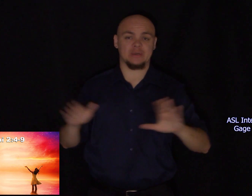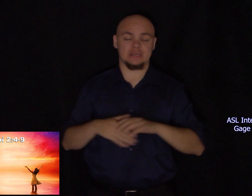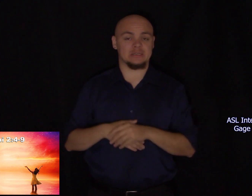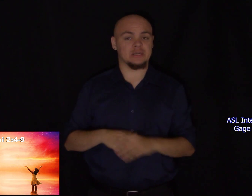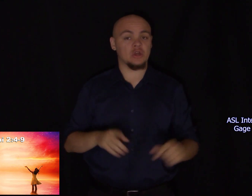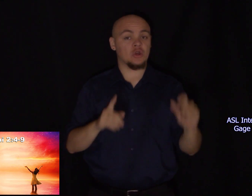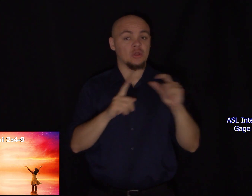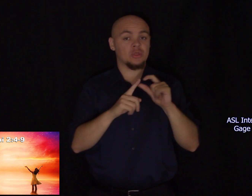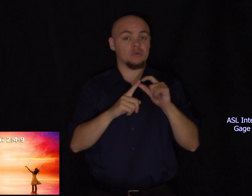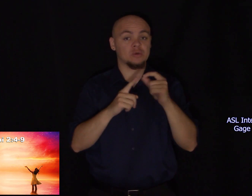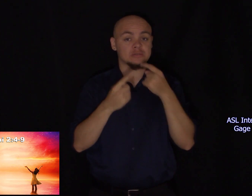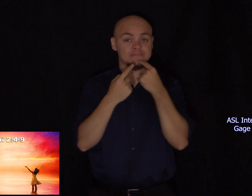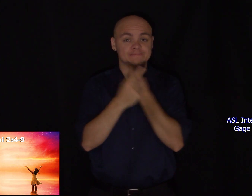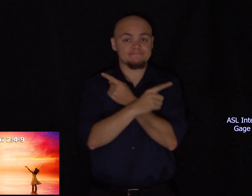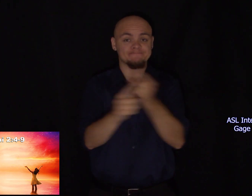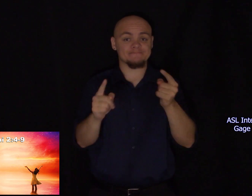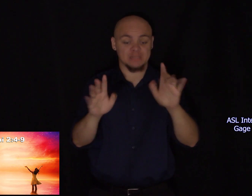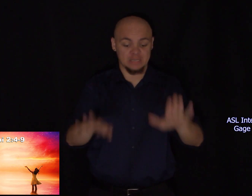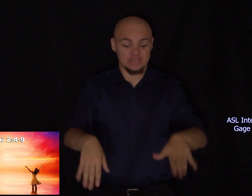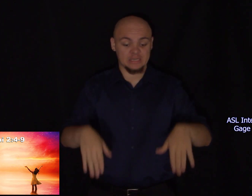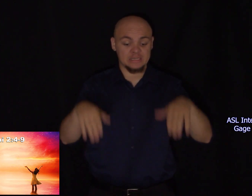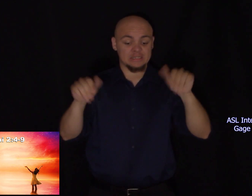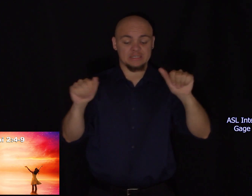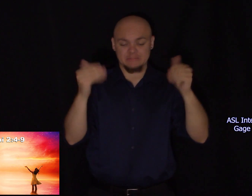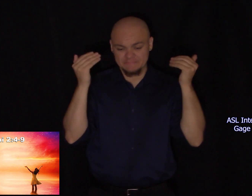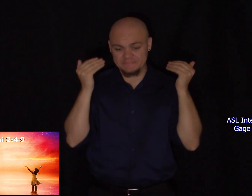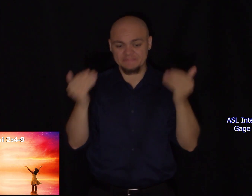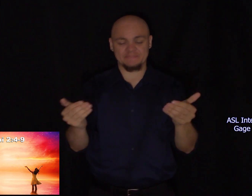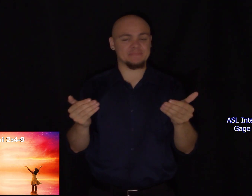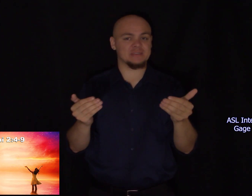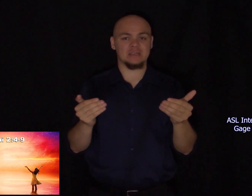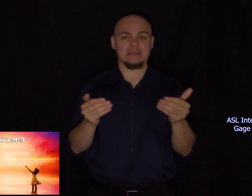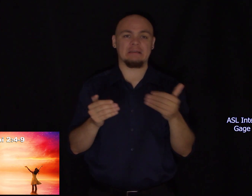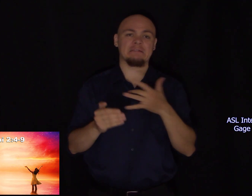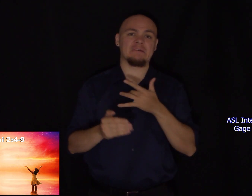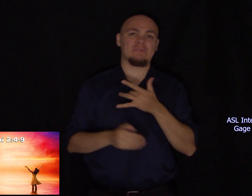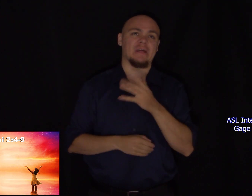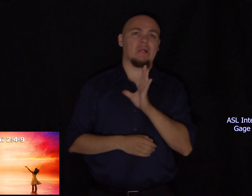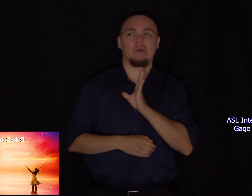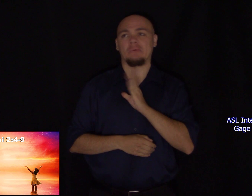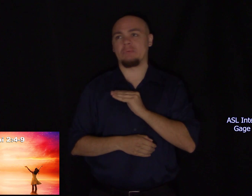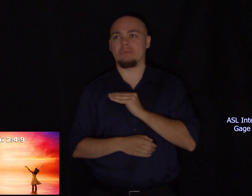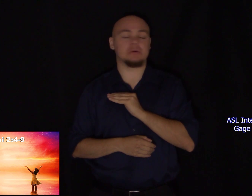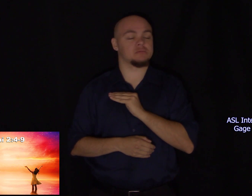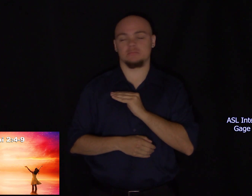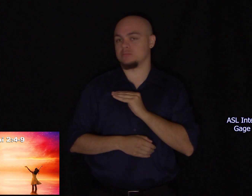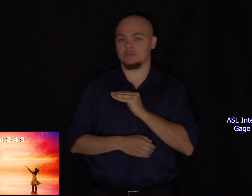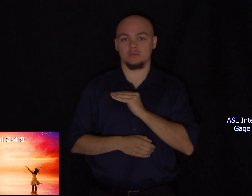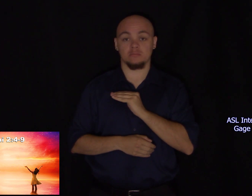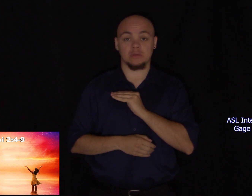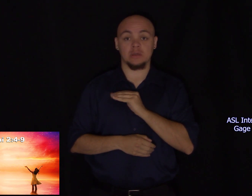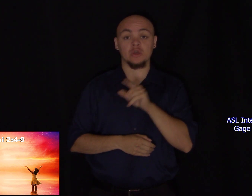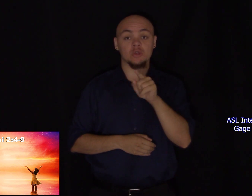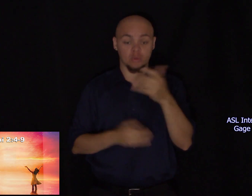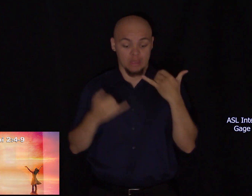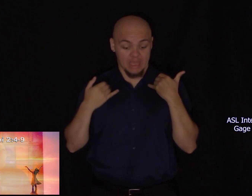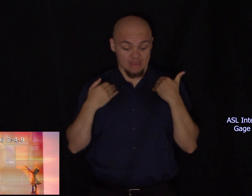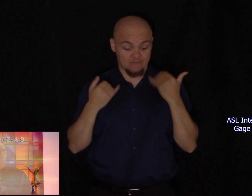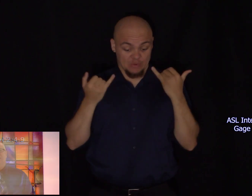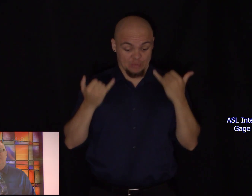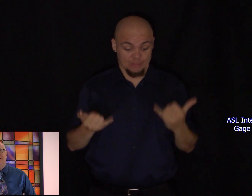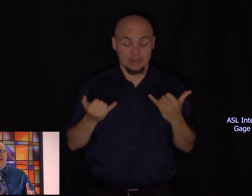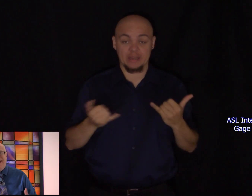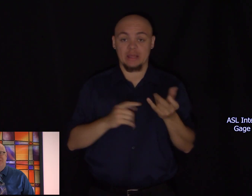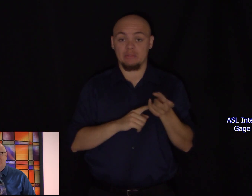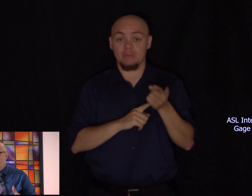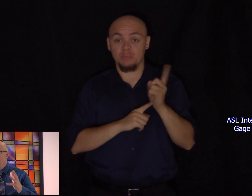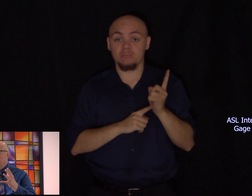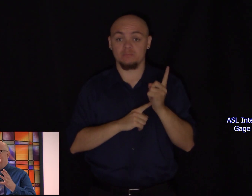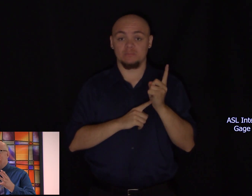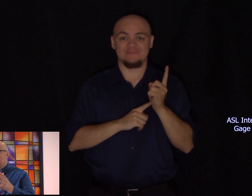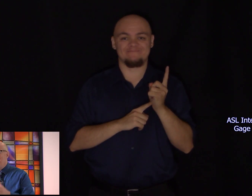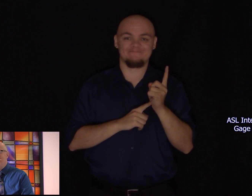glory will be so the words were to take courage don't be discouraged yes what you have right now